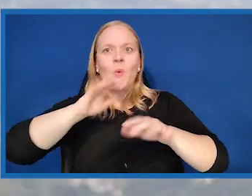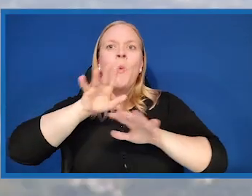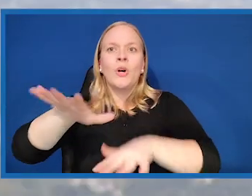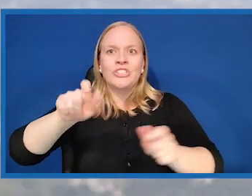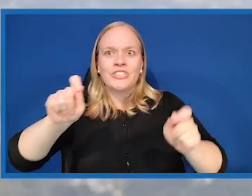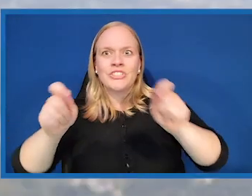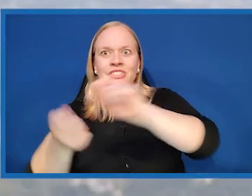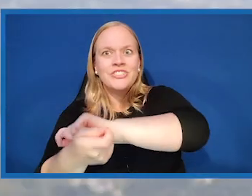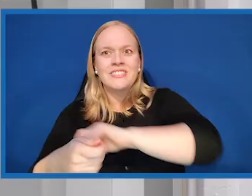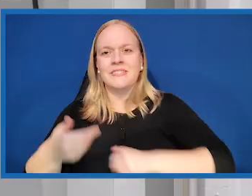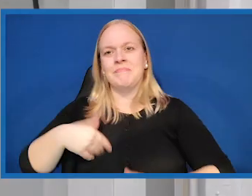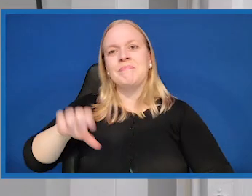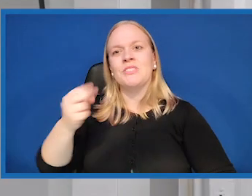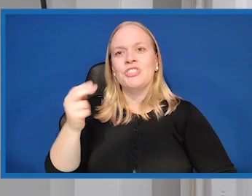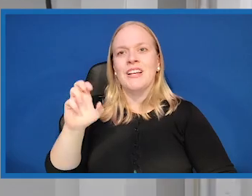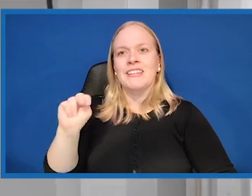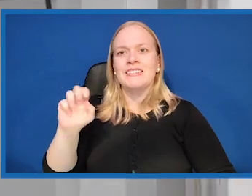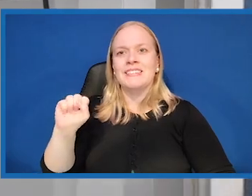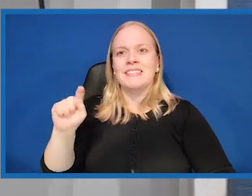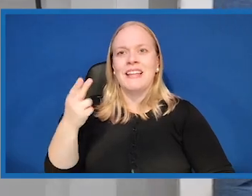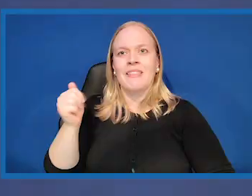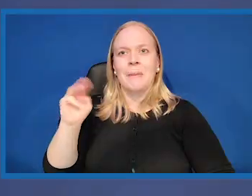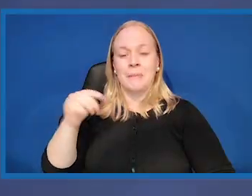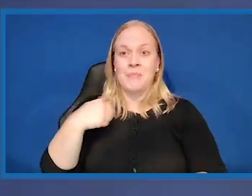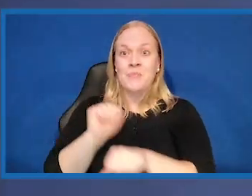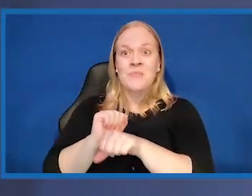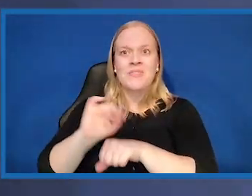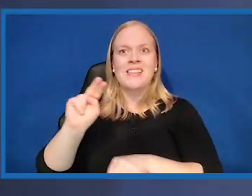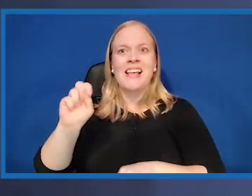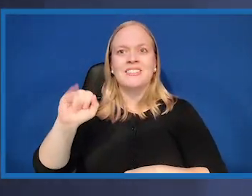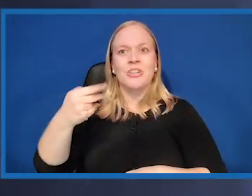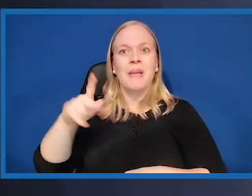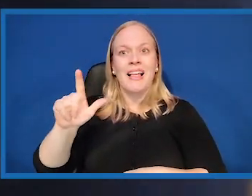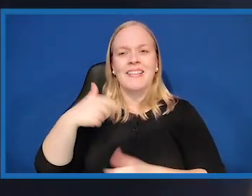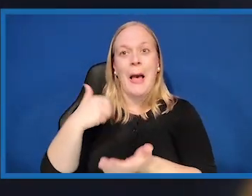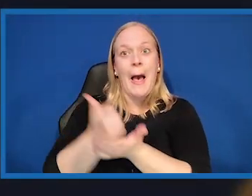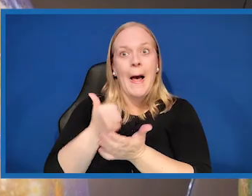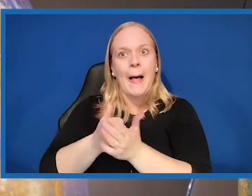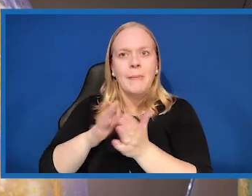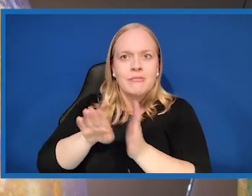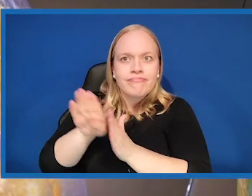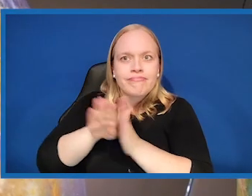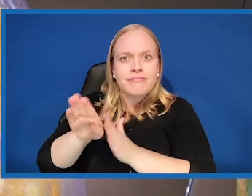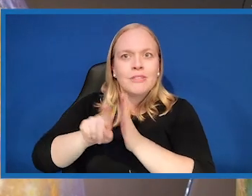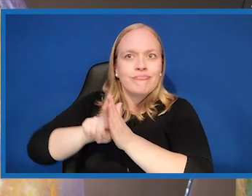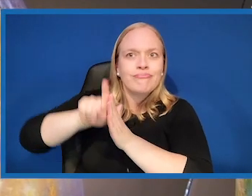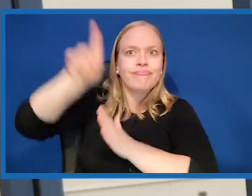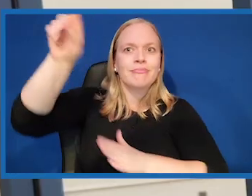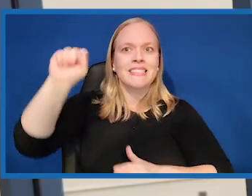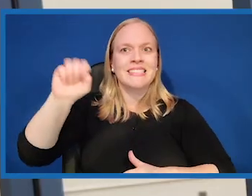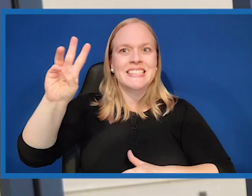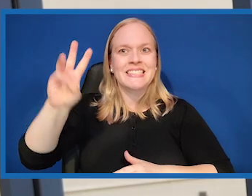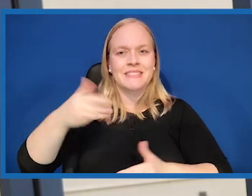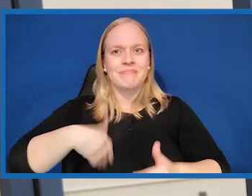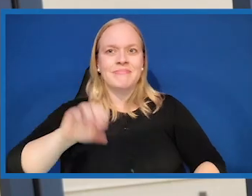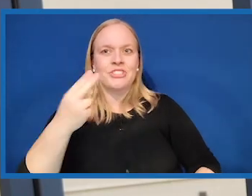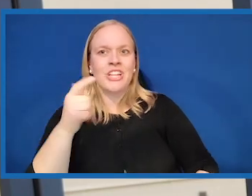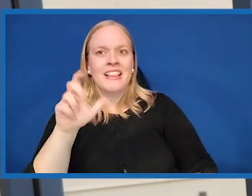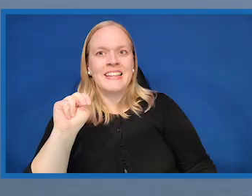AND HERE AT NASA JPL, I HELP PREPARE SENTINEL-6 FOR ITS JOURNEY TO SPACE. MY NAME IS SHAILEN DESAI. MY NAME IS PARAG VAZE.